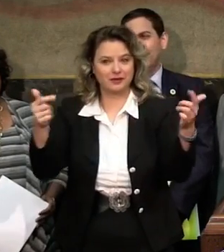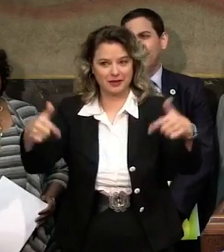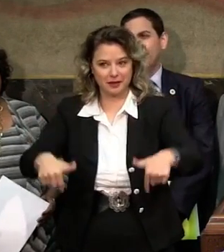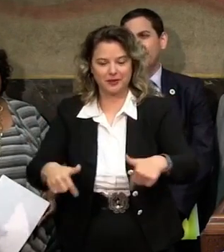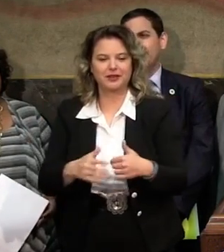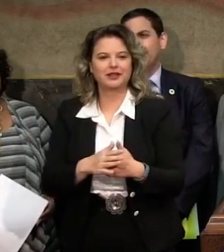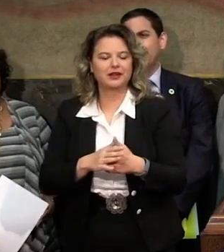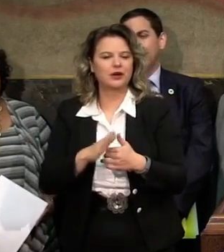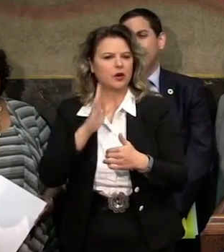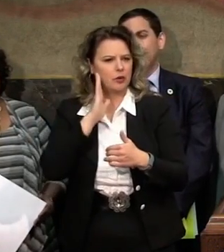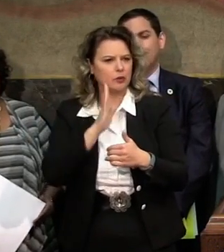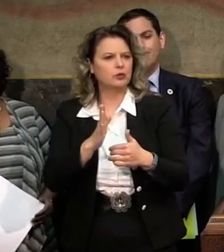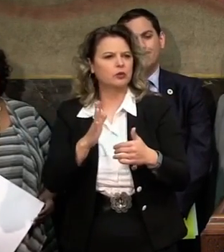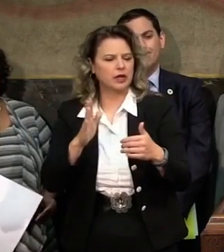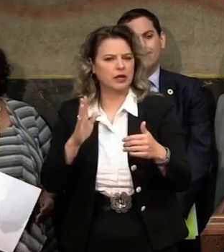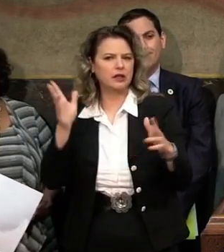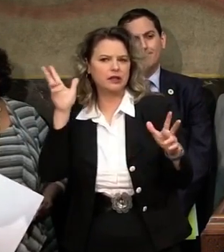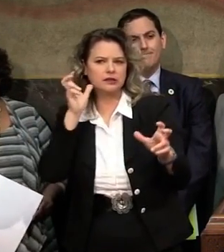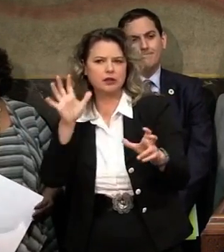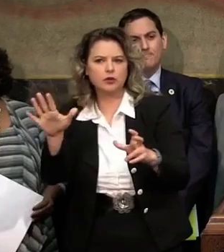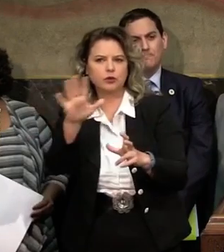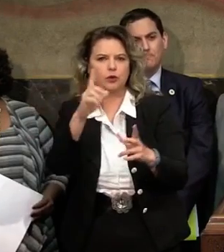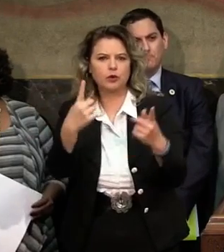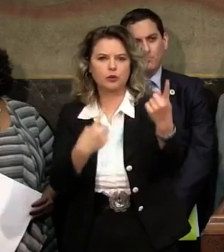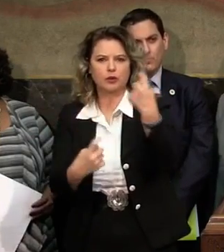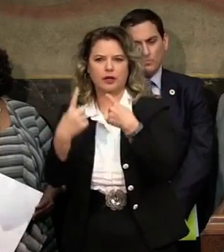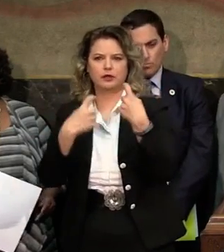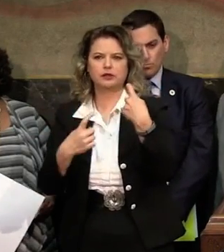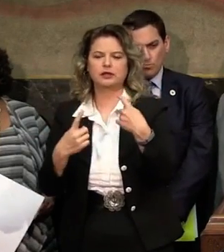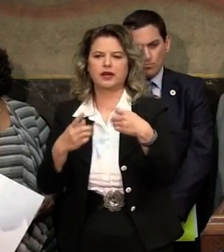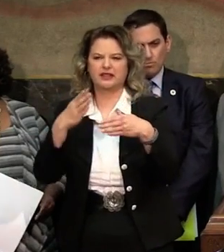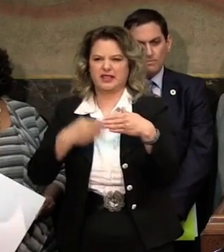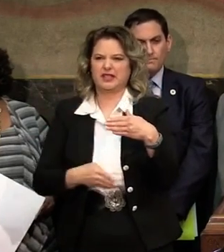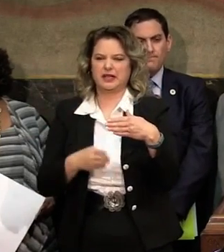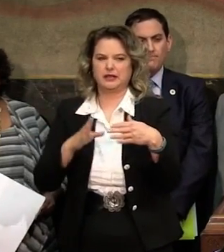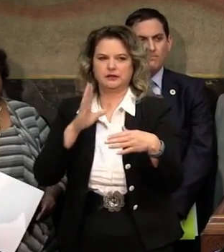will take a few questions at the end of the remarks are going to be given as